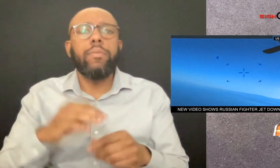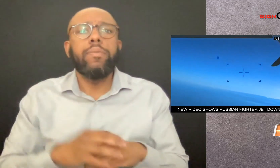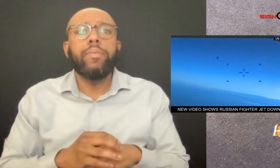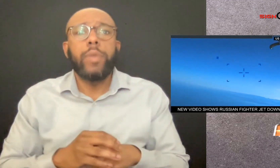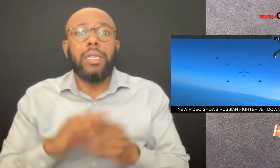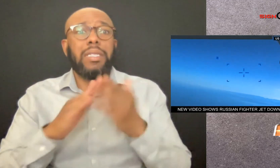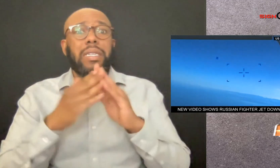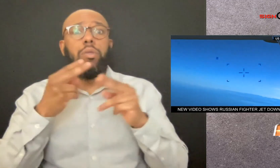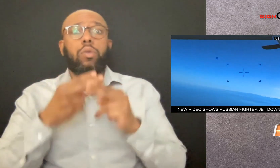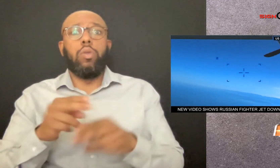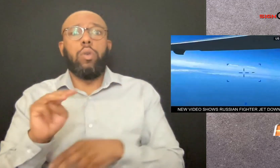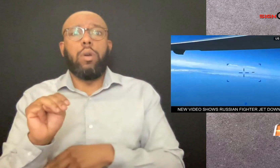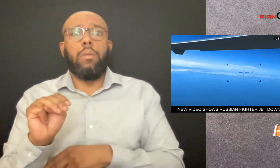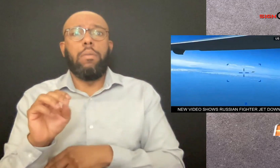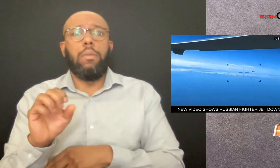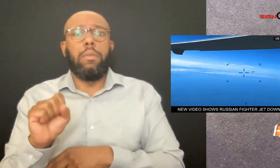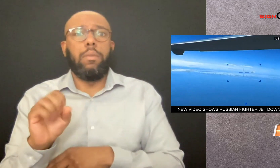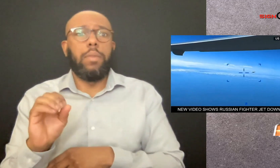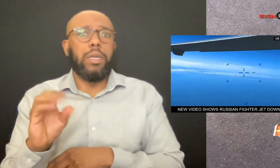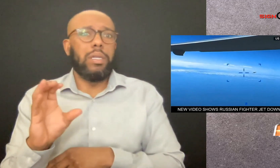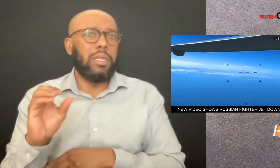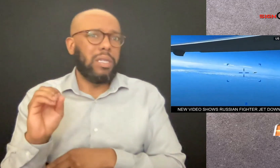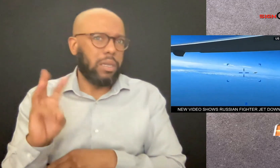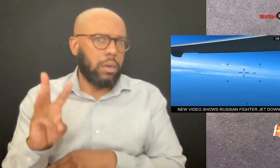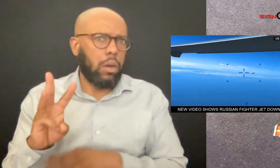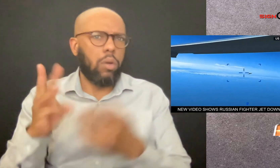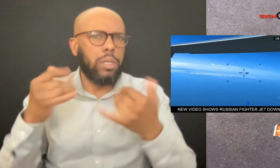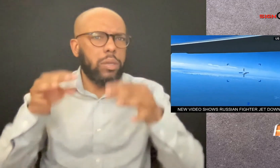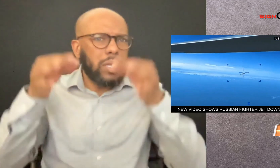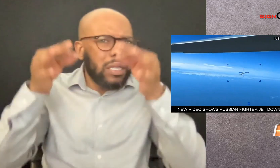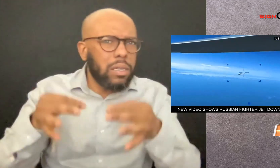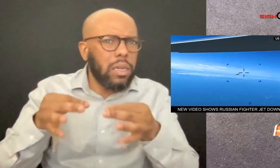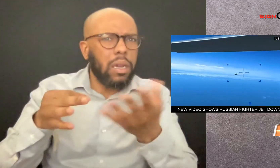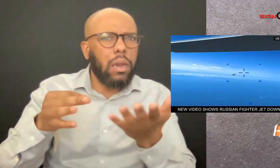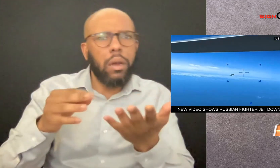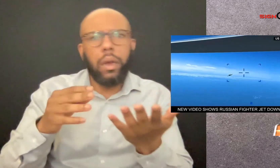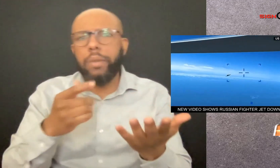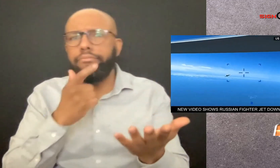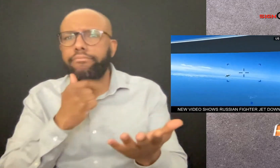Moscow is still deciding whether to retrieve the wreckage.